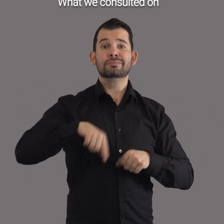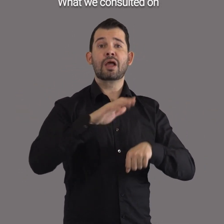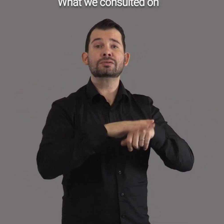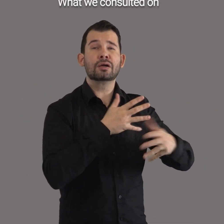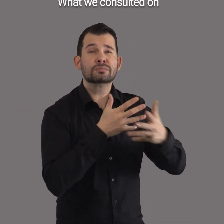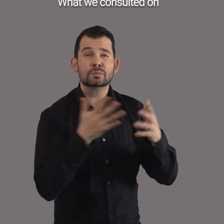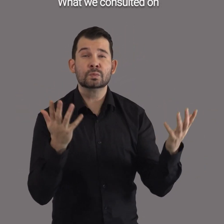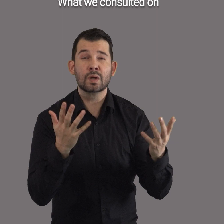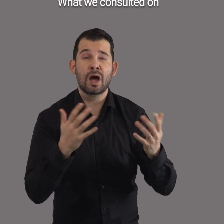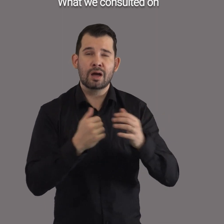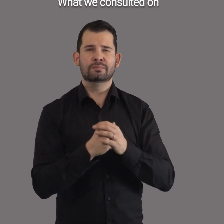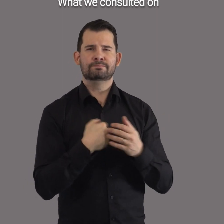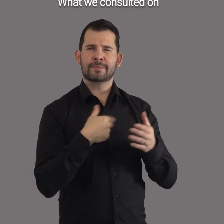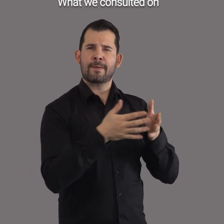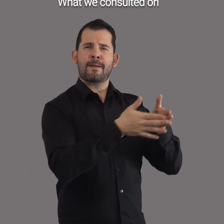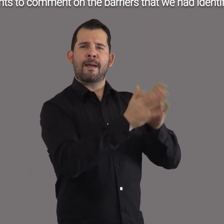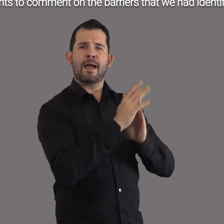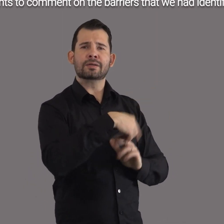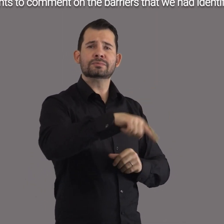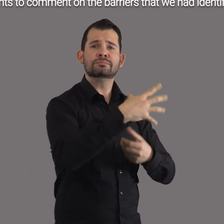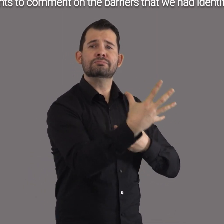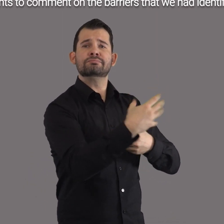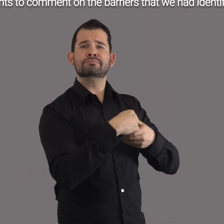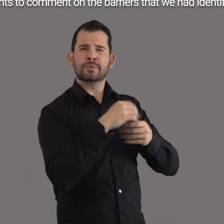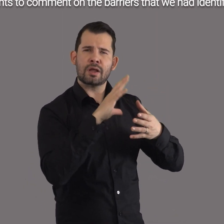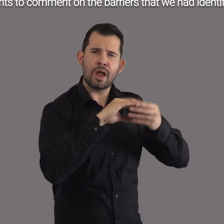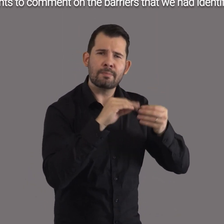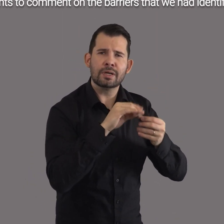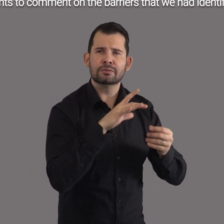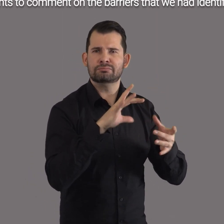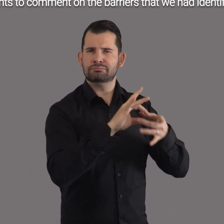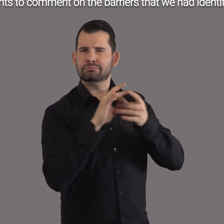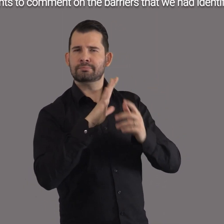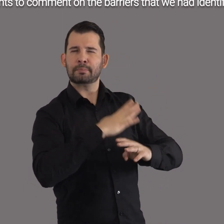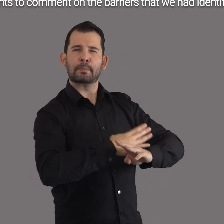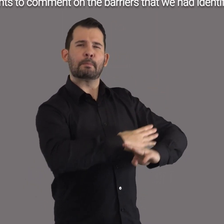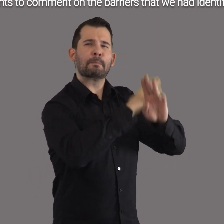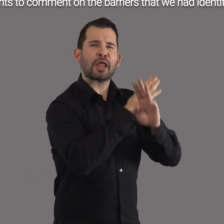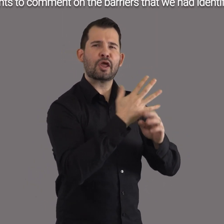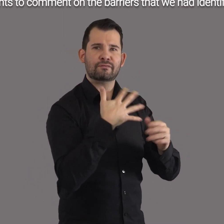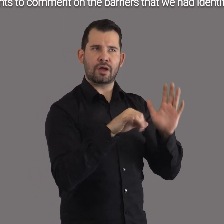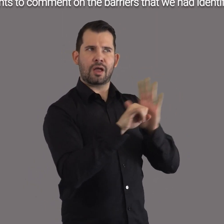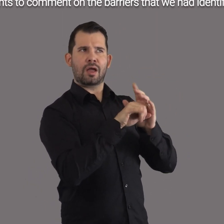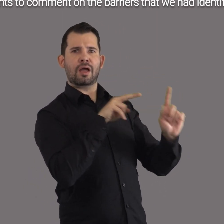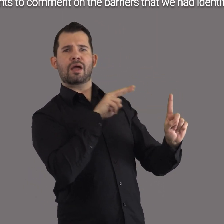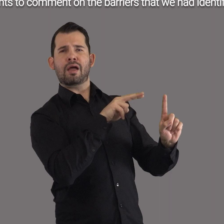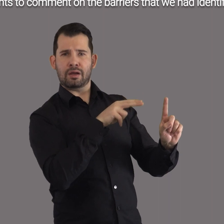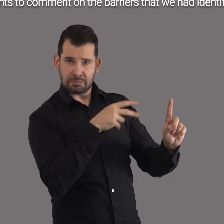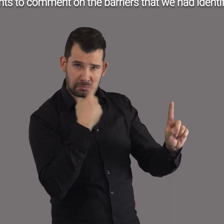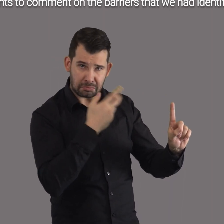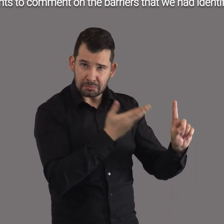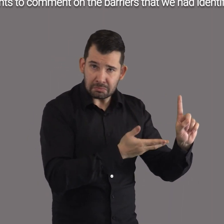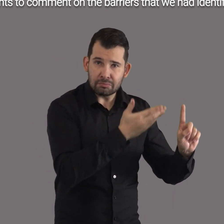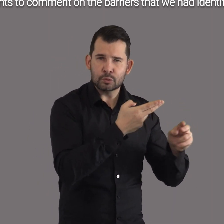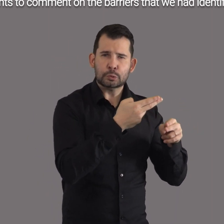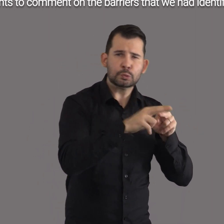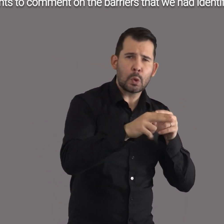What we consulted on We asked participants to comment on the barriers that we had identified, and the short,